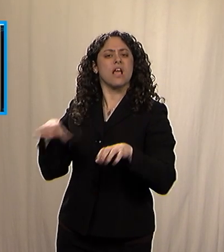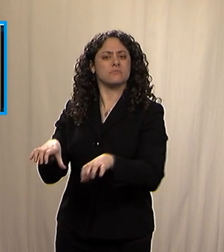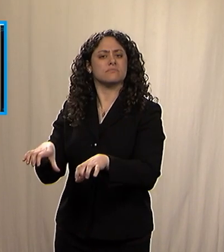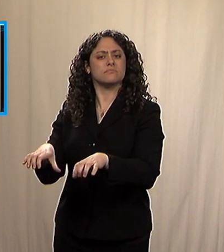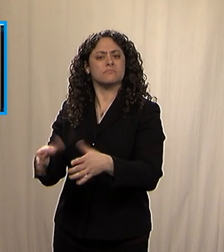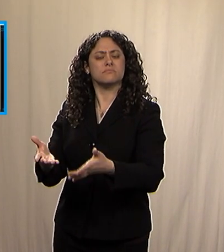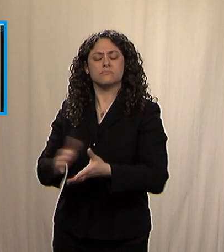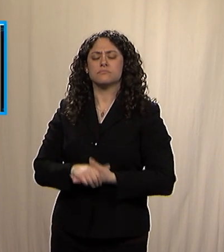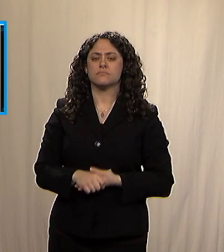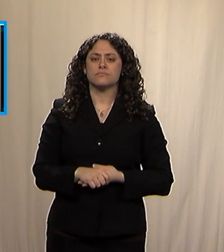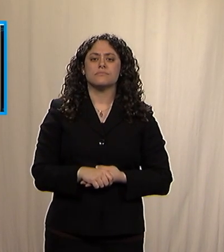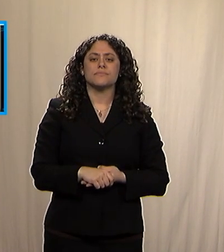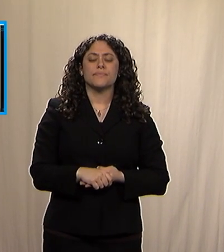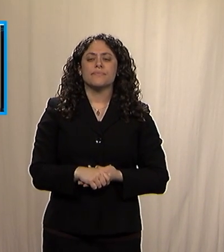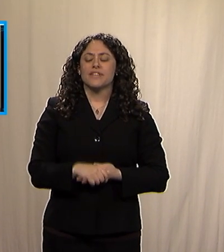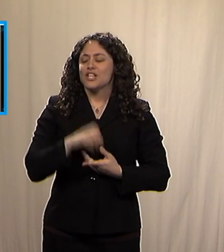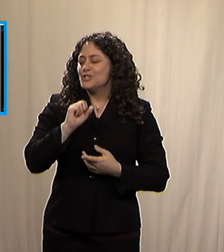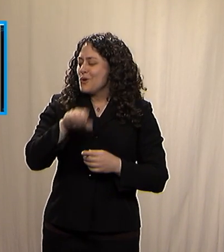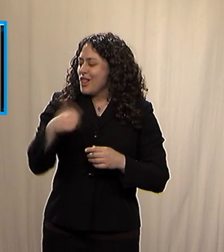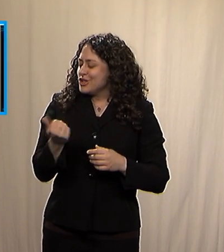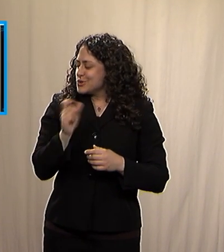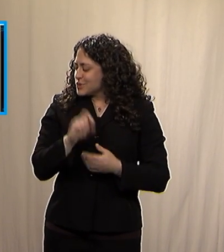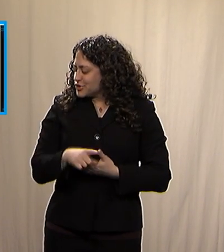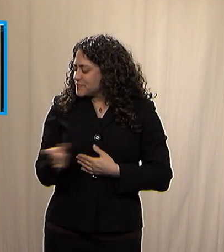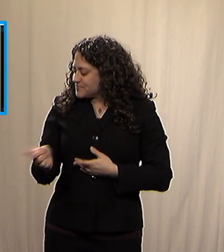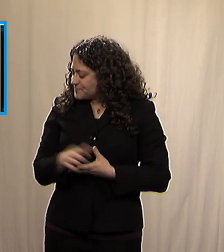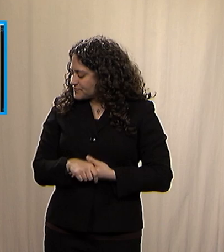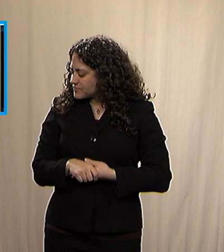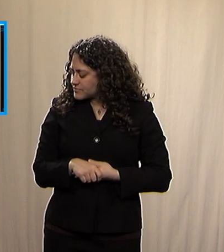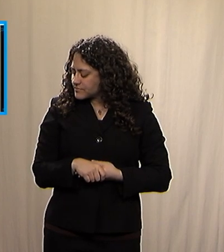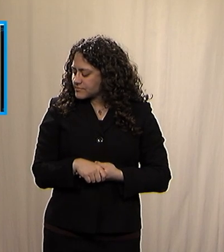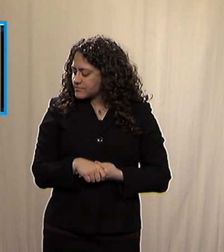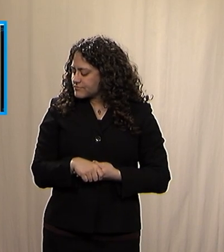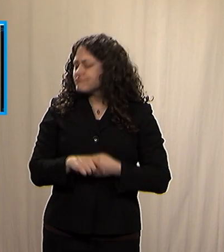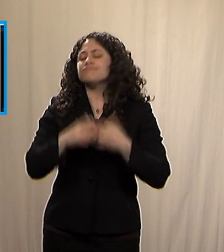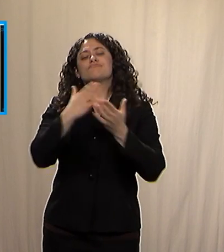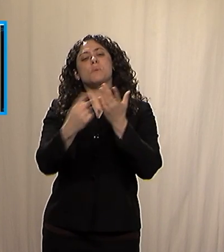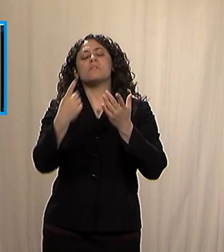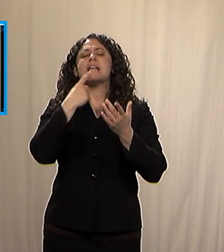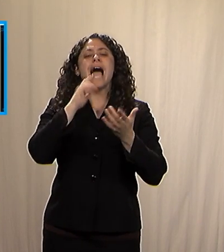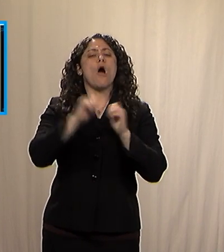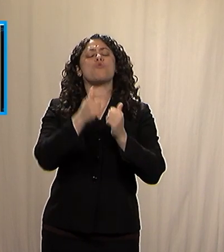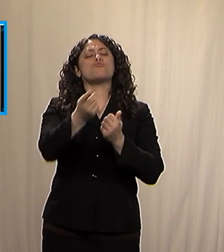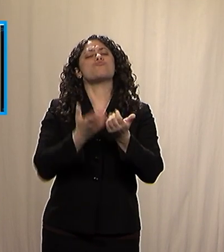Let me see. Someone says, "How would you recommend a more equally aligned experience